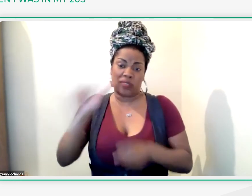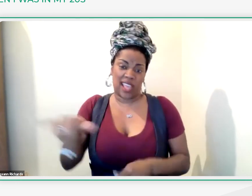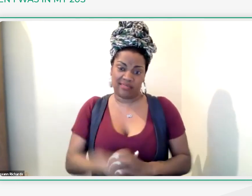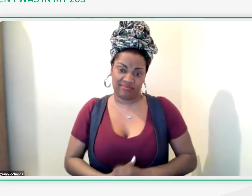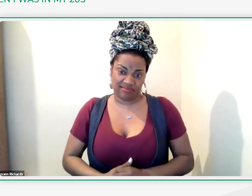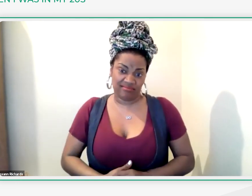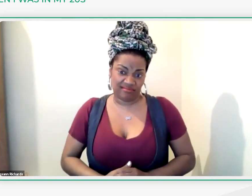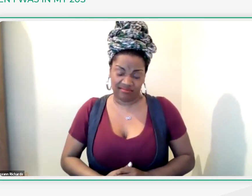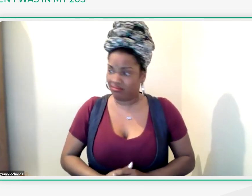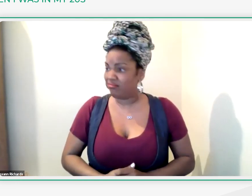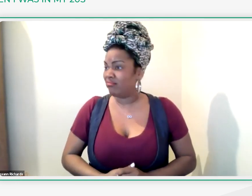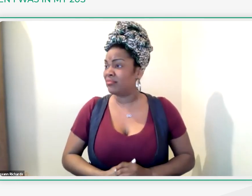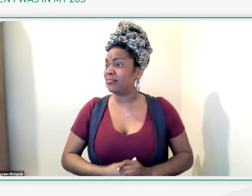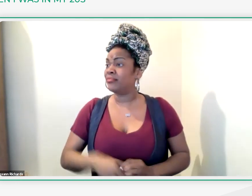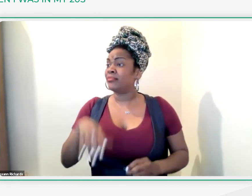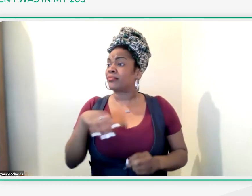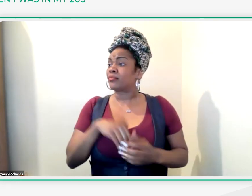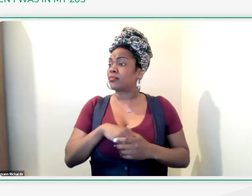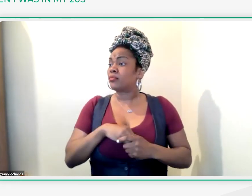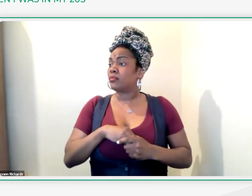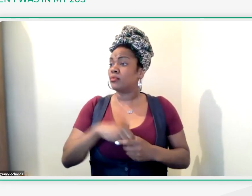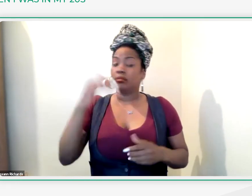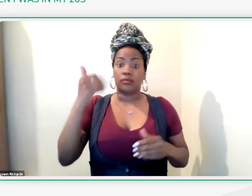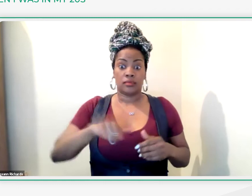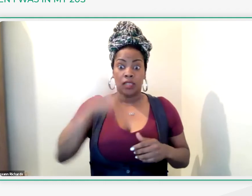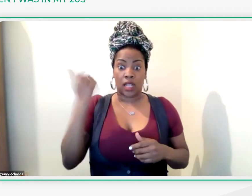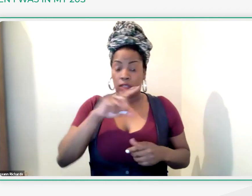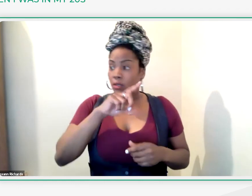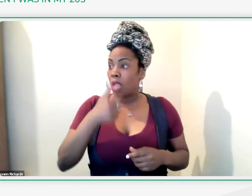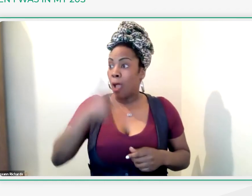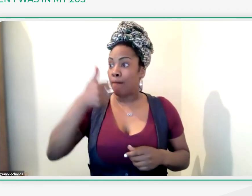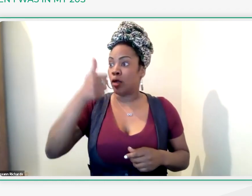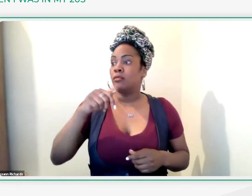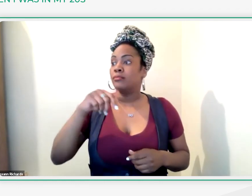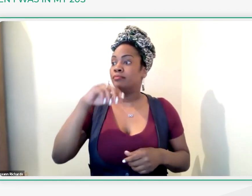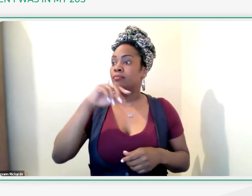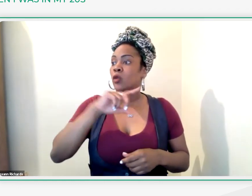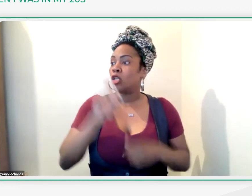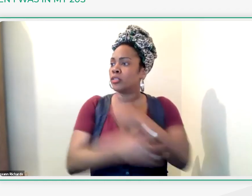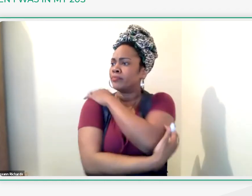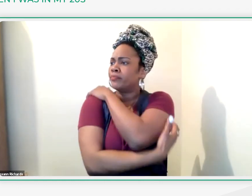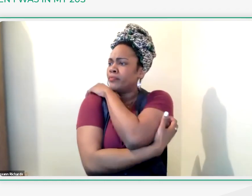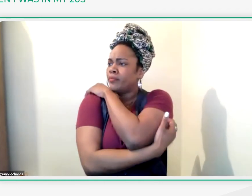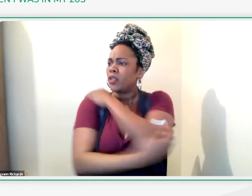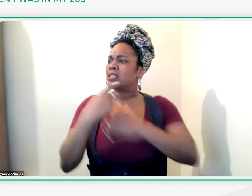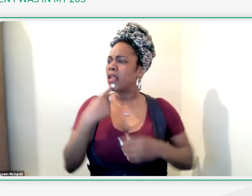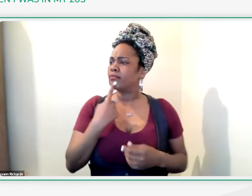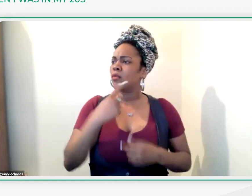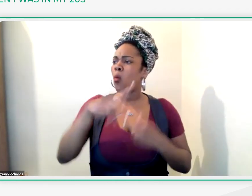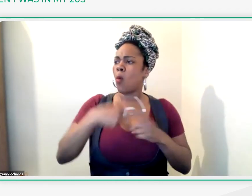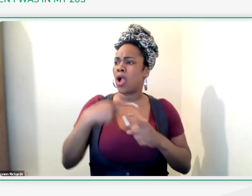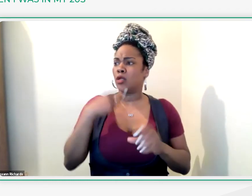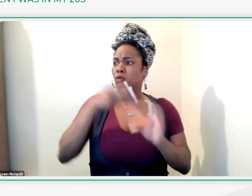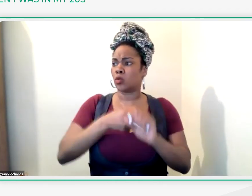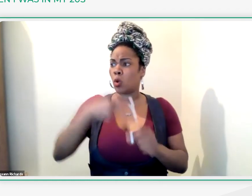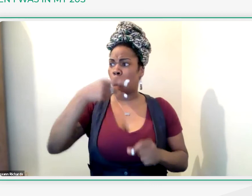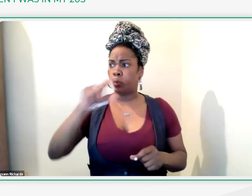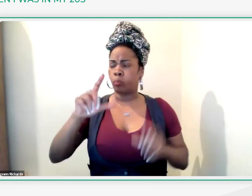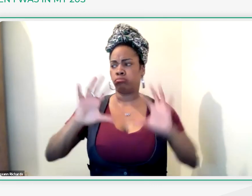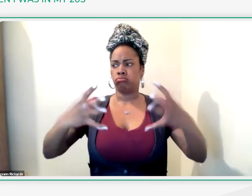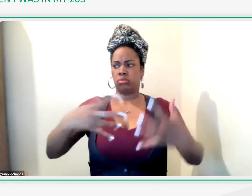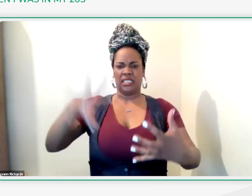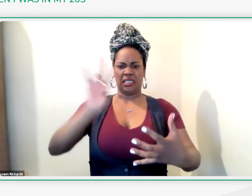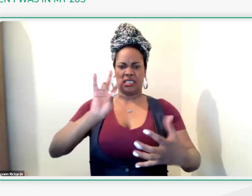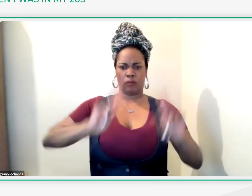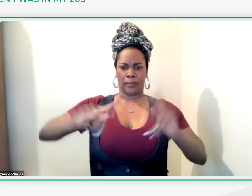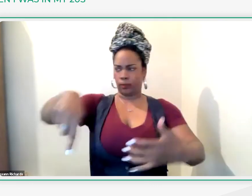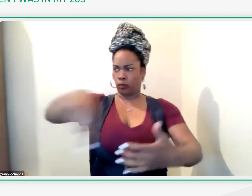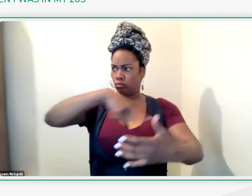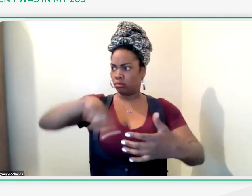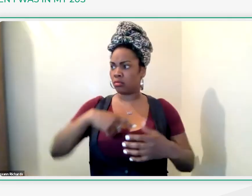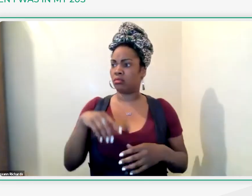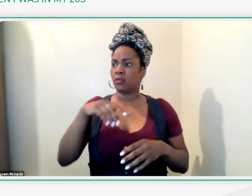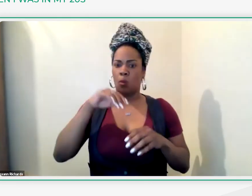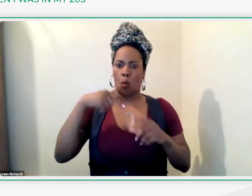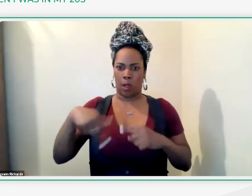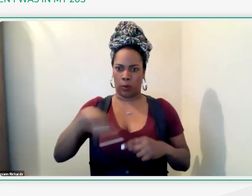It's a car.